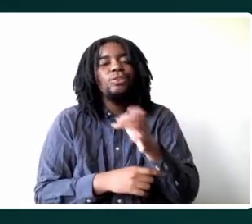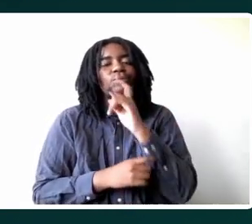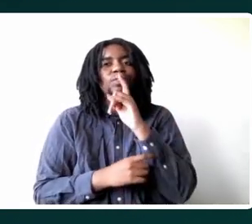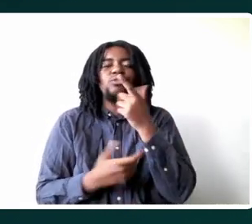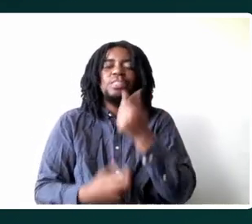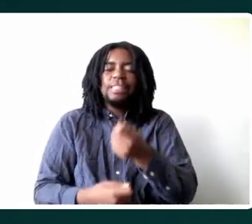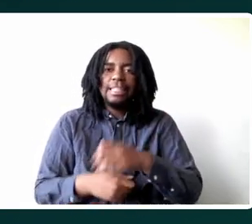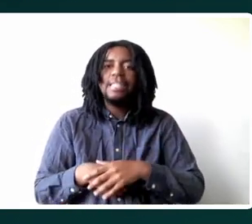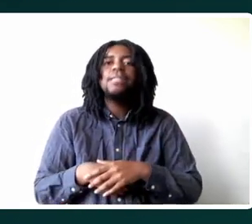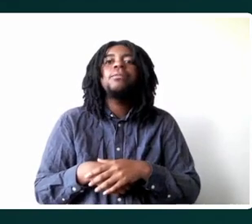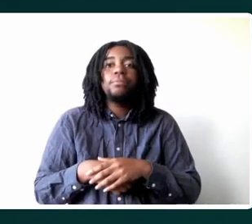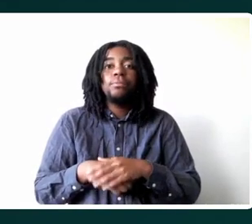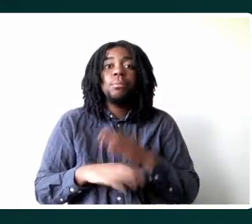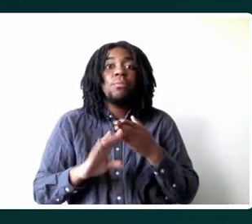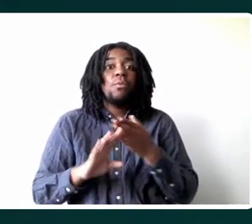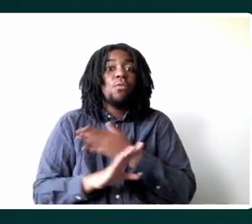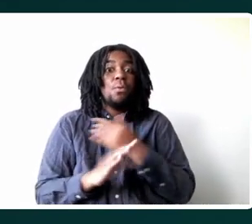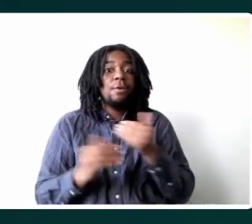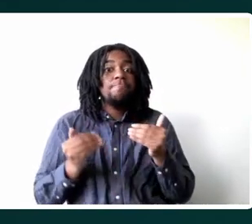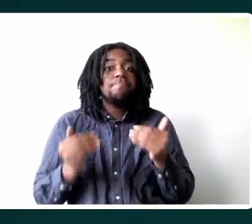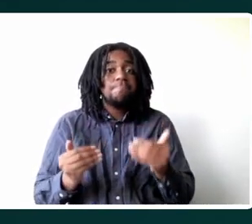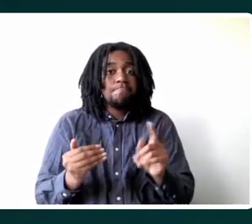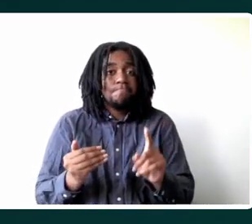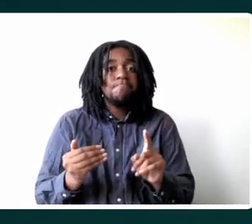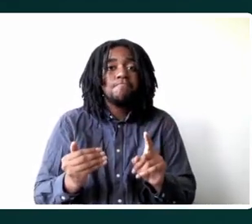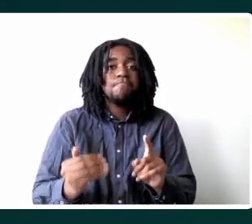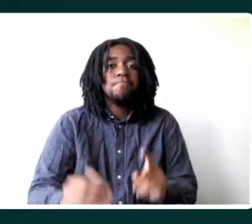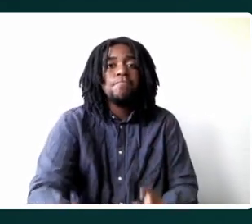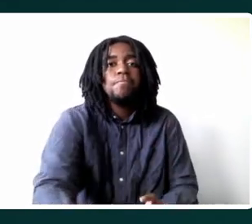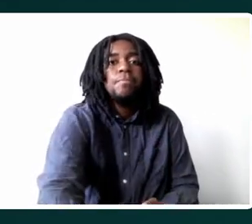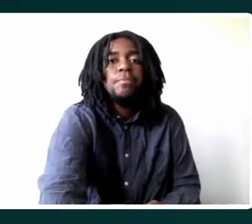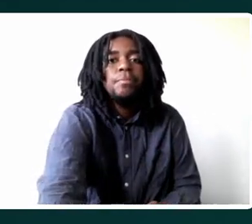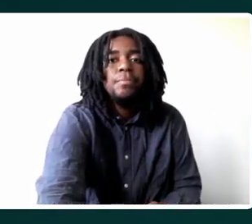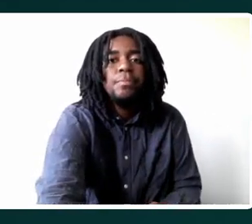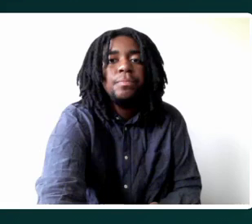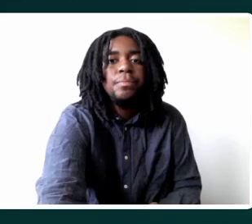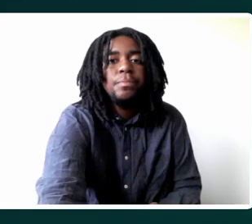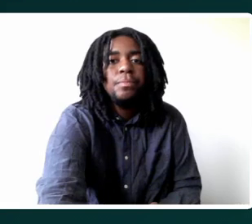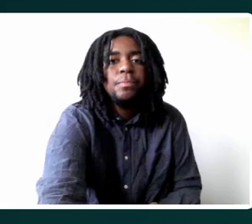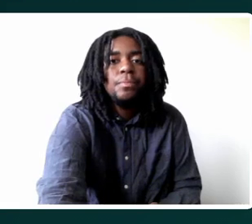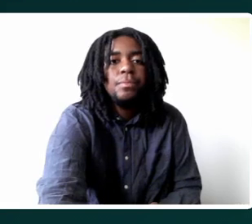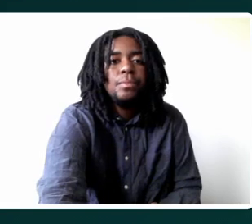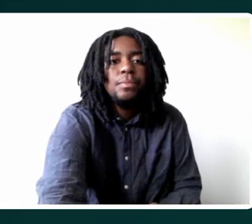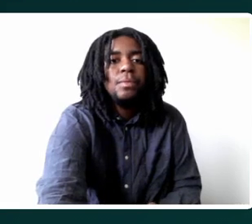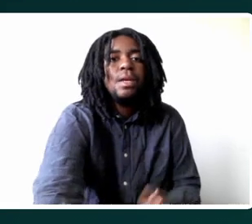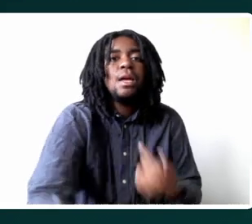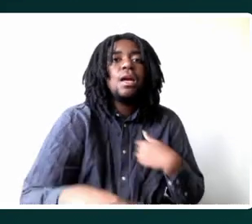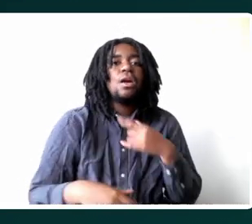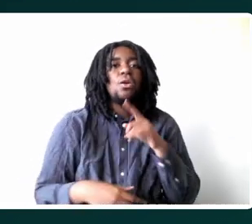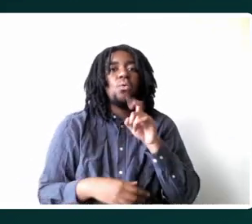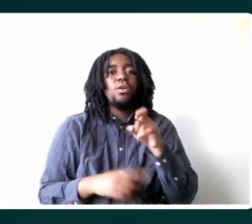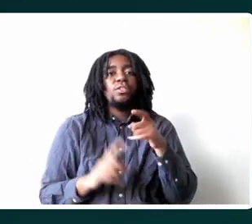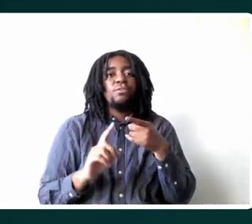Before we go ahead though, I have a question from a local D.C. area teacher who's curious